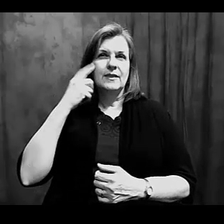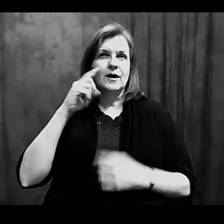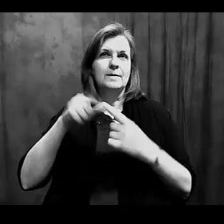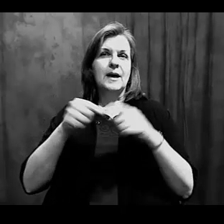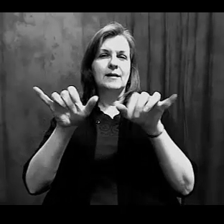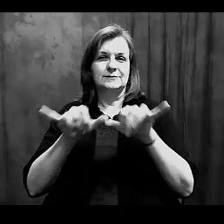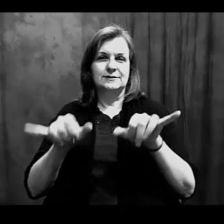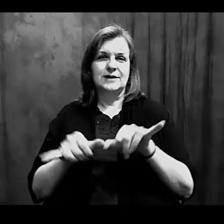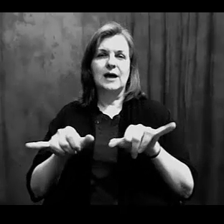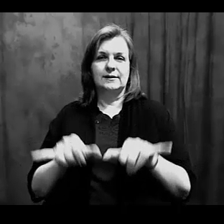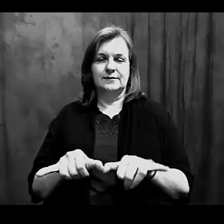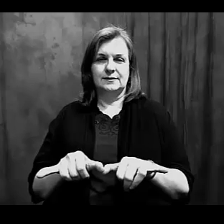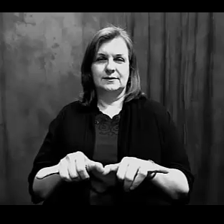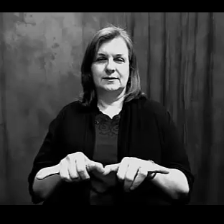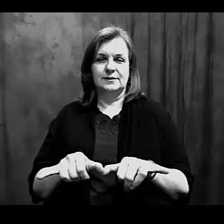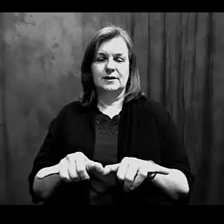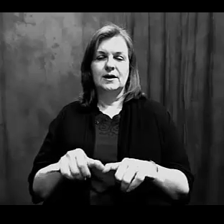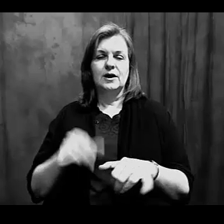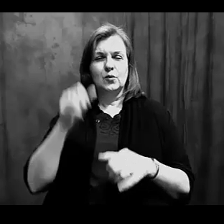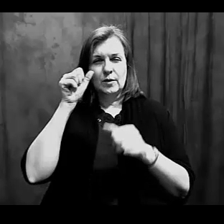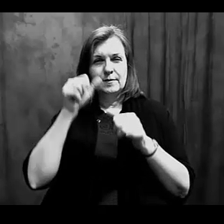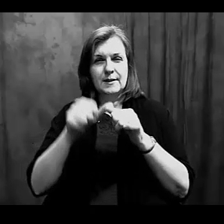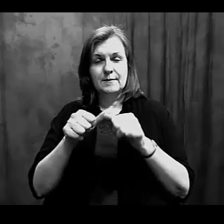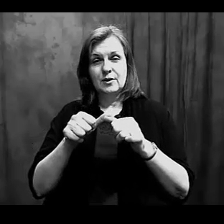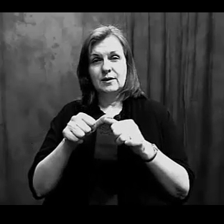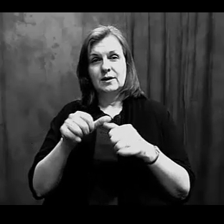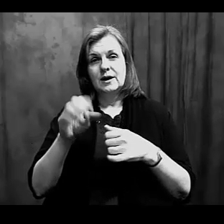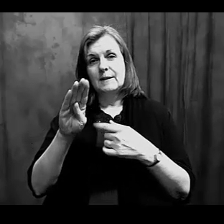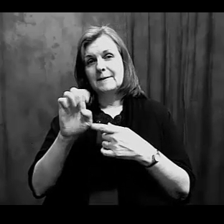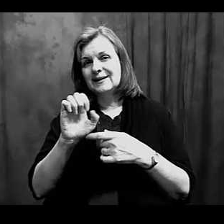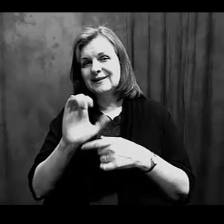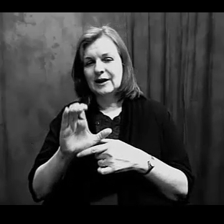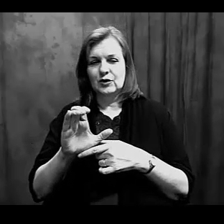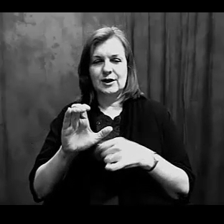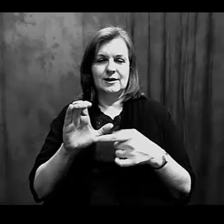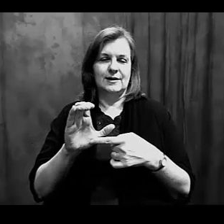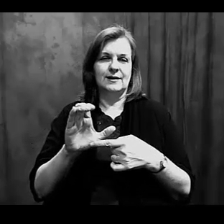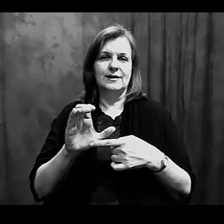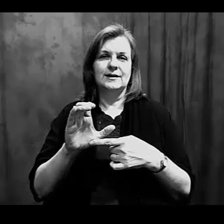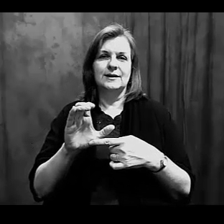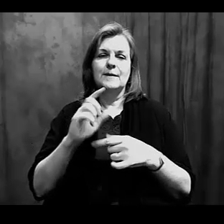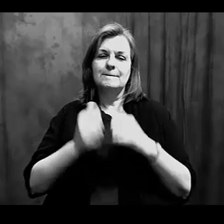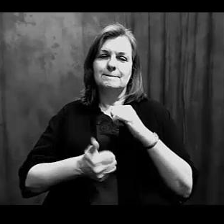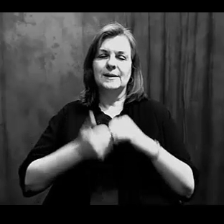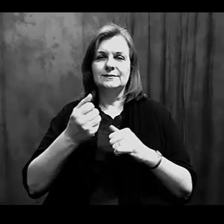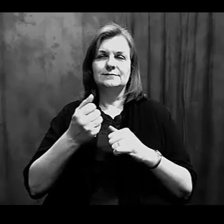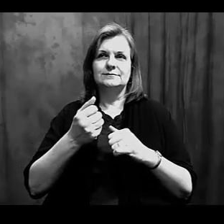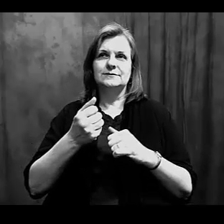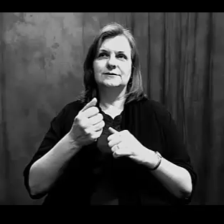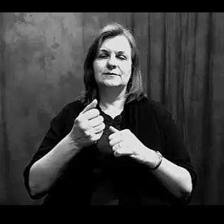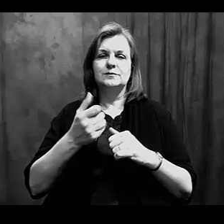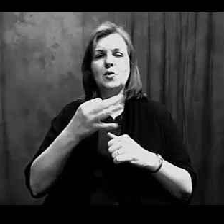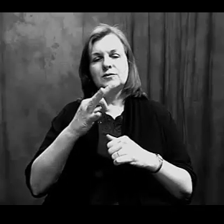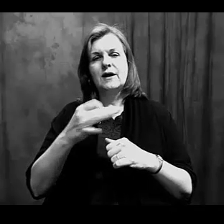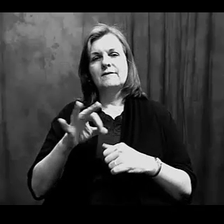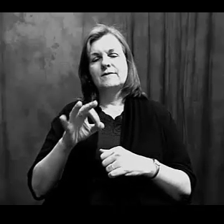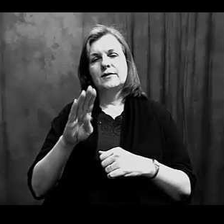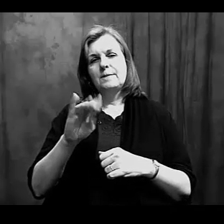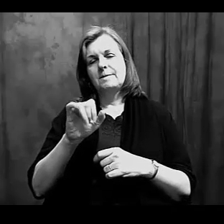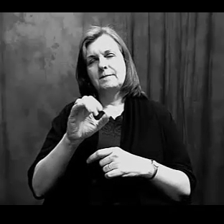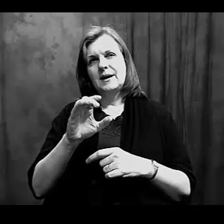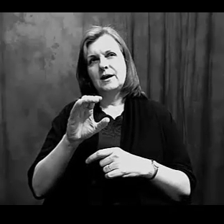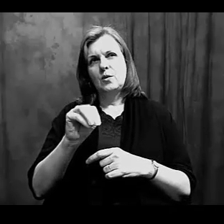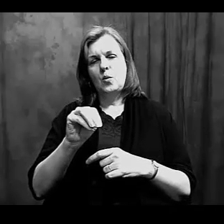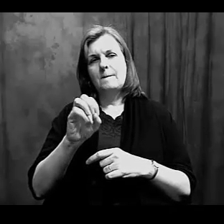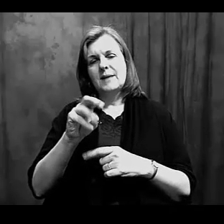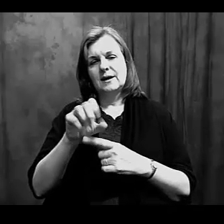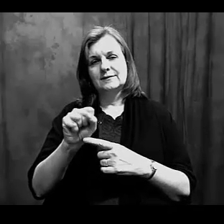relative scale particularly when we talked about a minute ago the idea that they compose such huge quantities of biomass